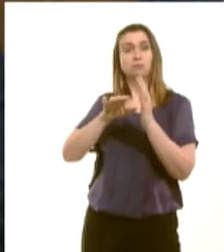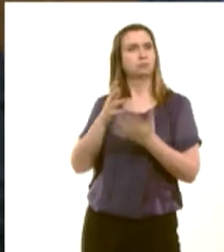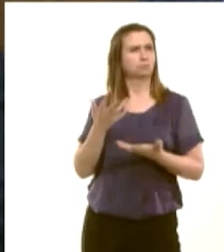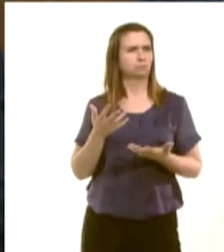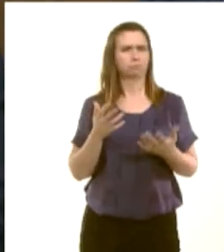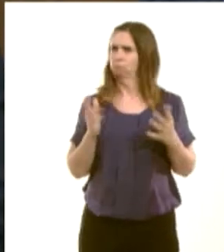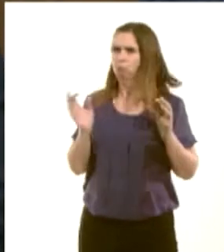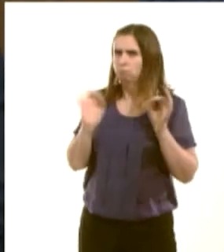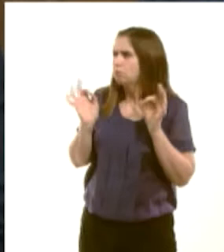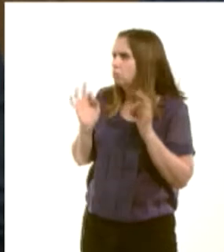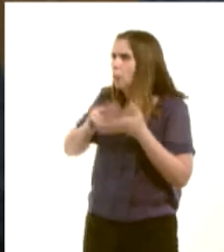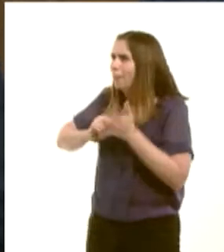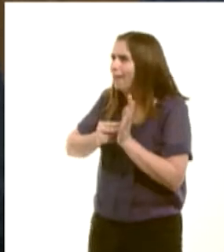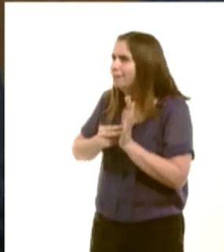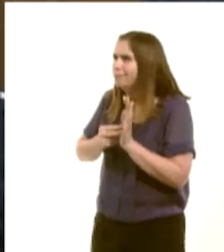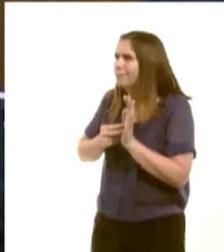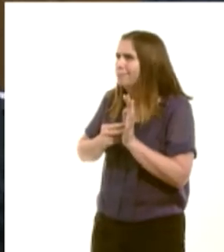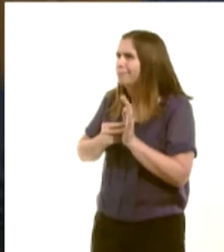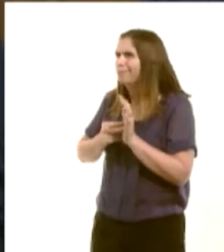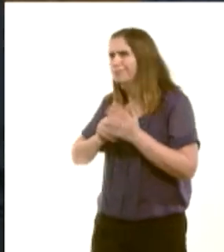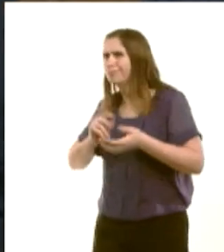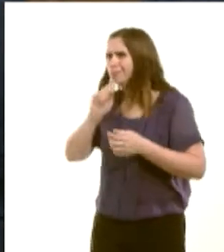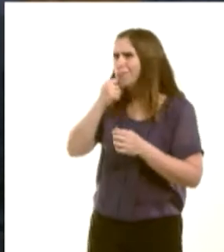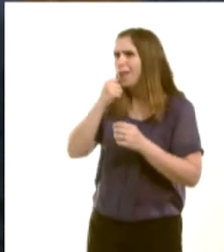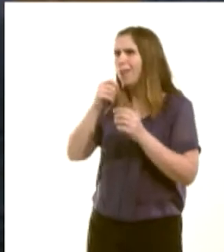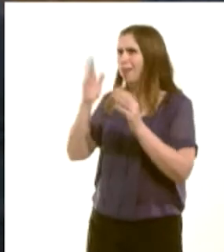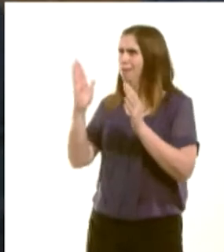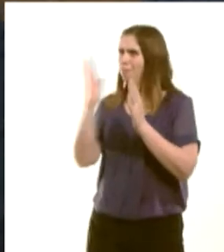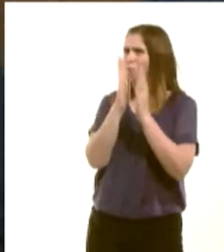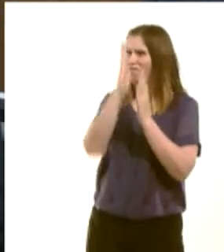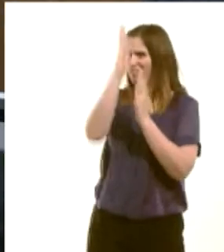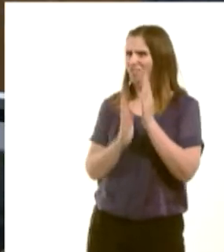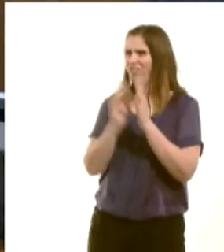line down the centre of Powys, I can assure the Member of that. Certainly, we know that